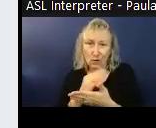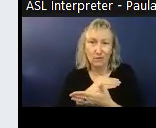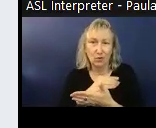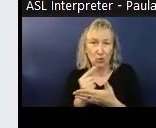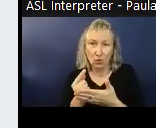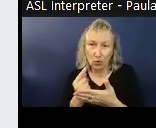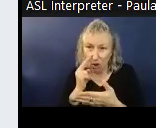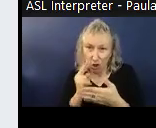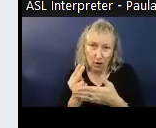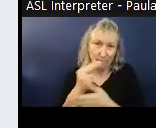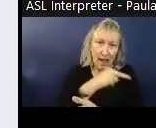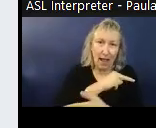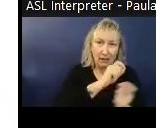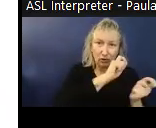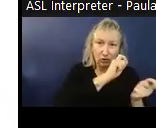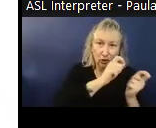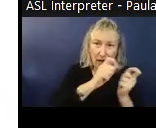by section.